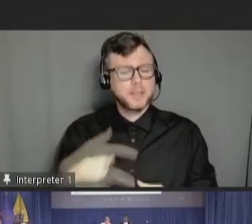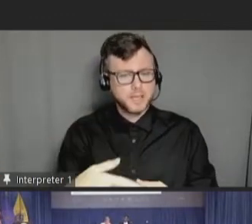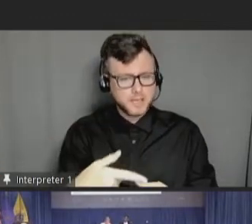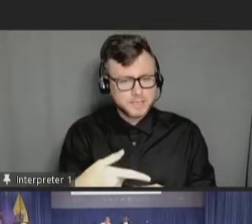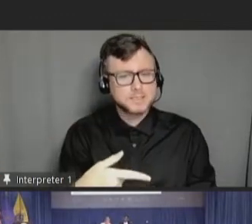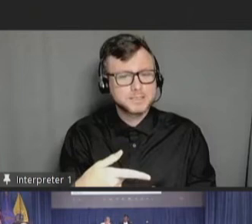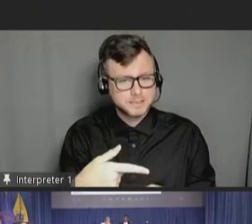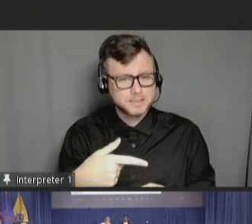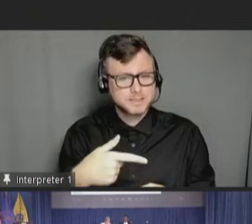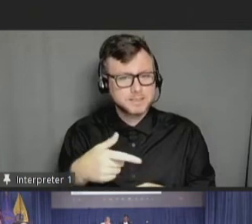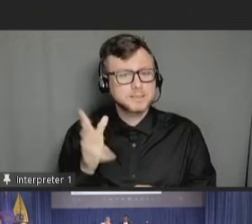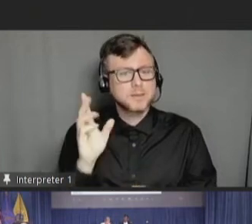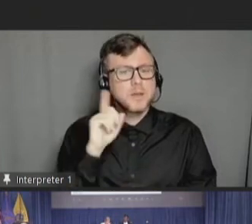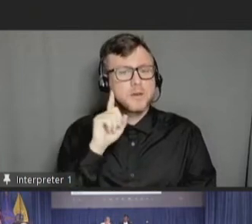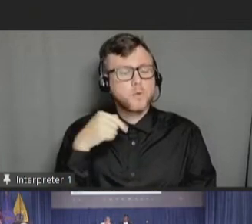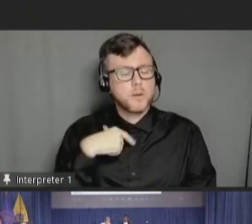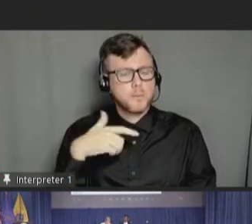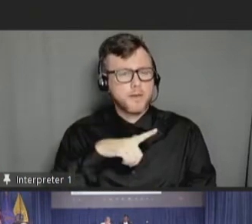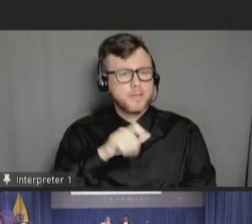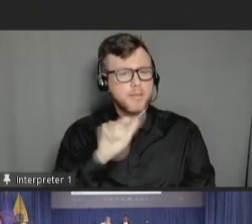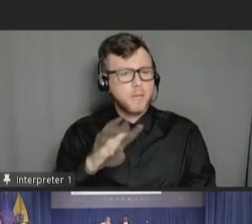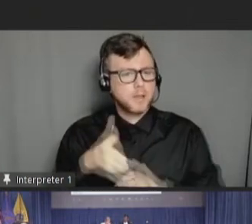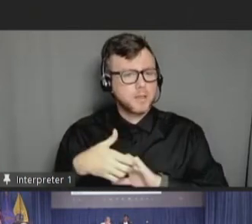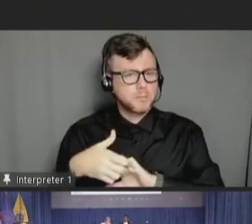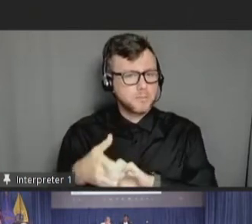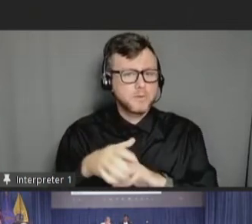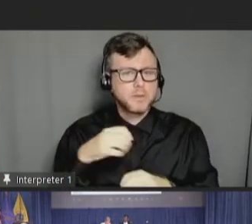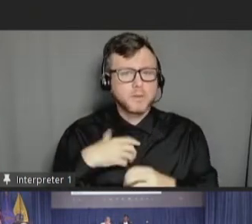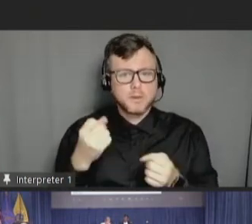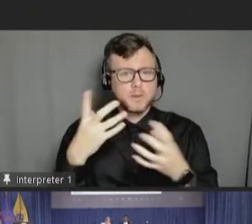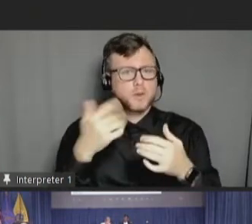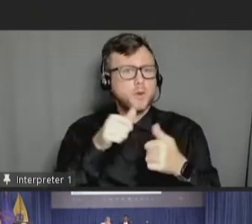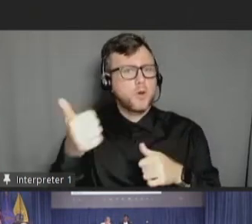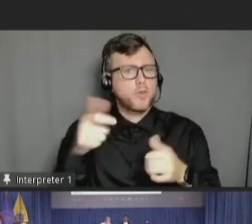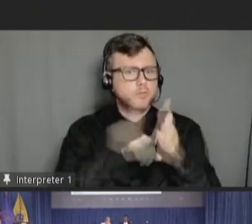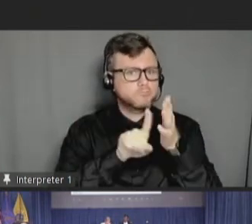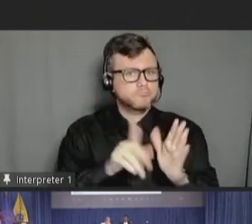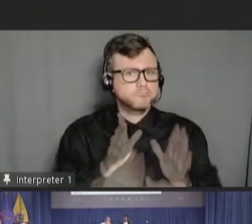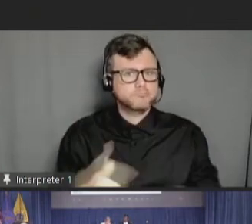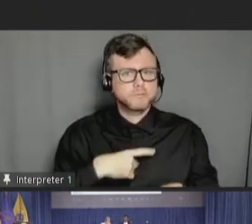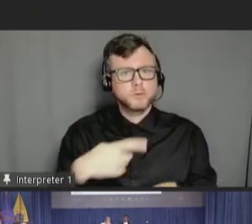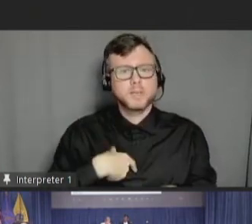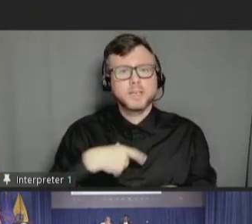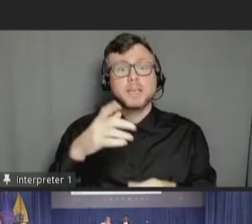in my lab in collaboration, of course, with so many other investigators to develop a preventive